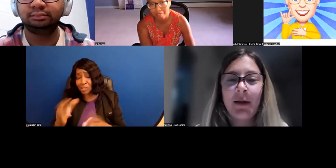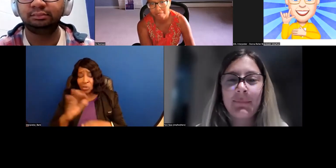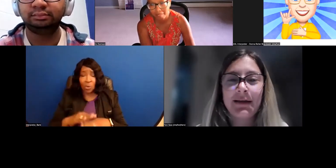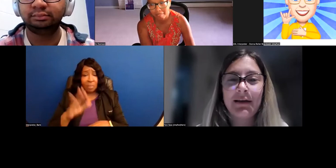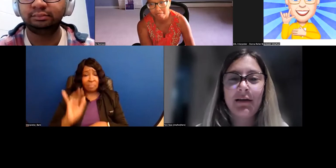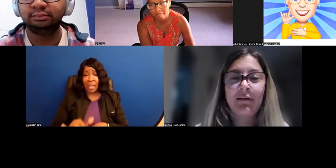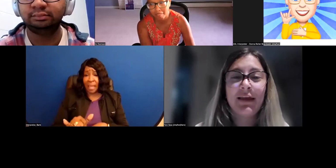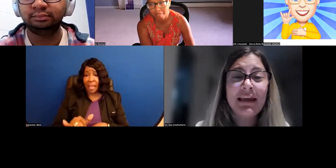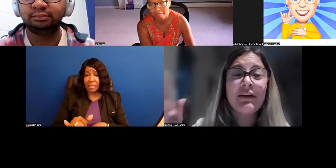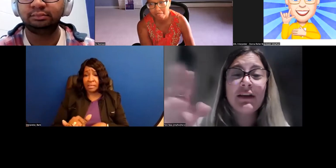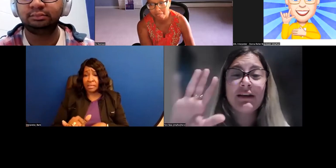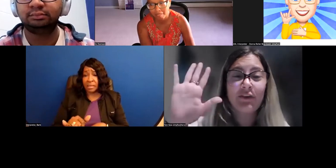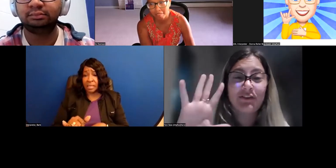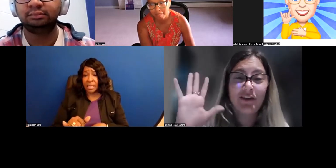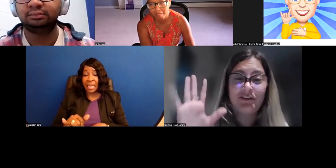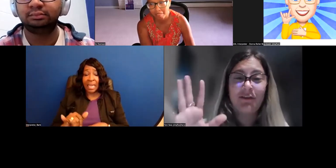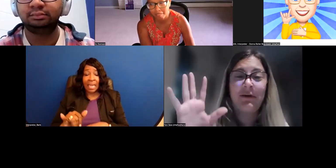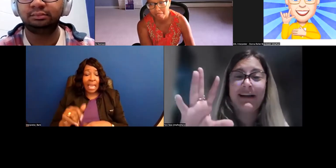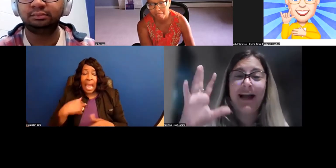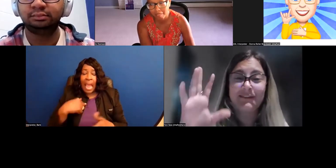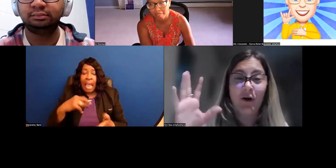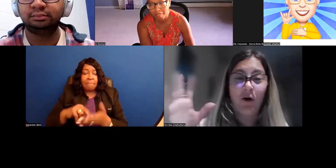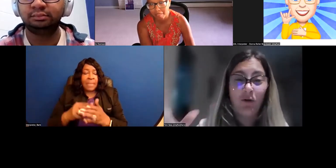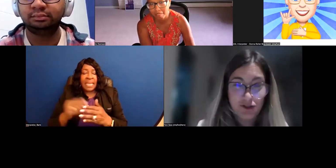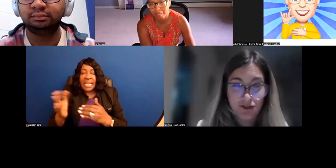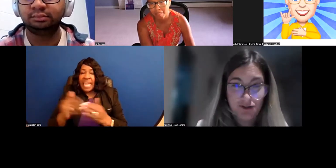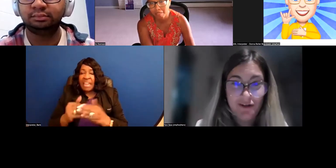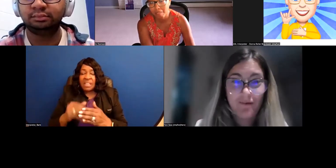I mean even just disability as a culture